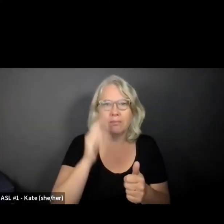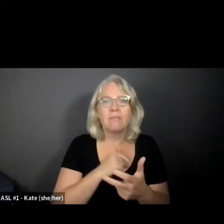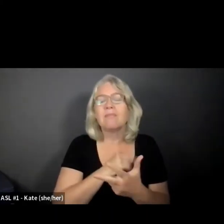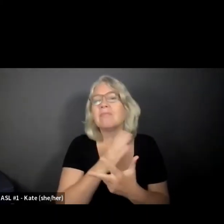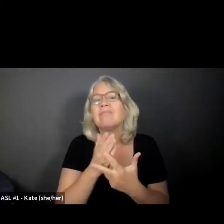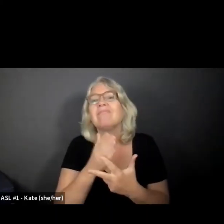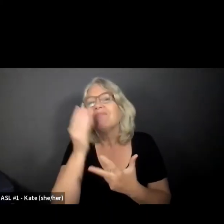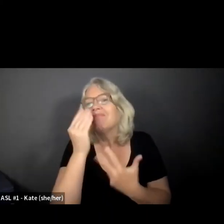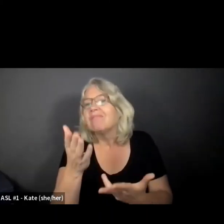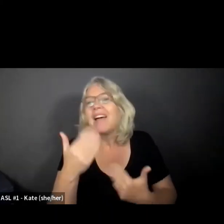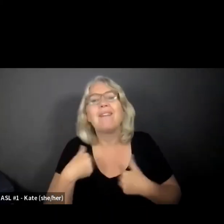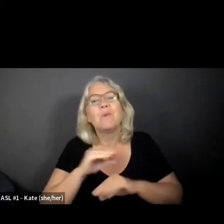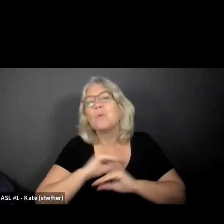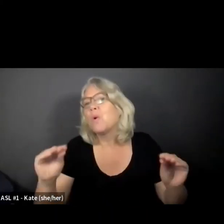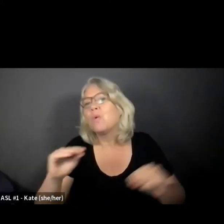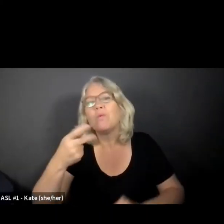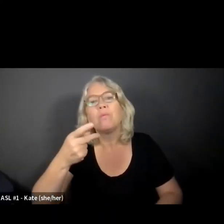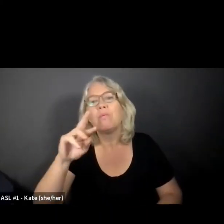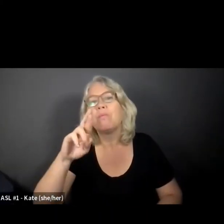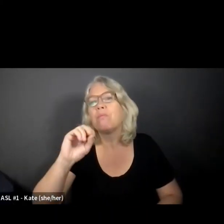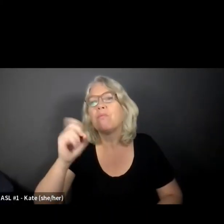Douglas Waxman : OK. THANK YOU.